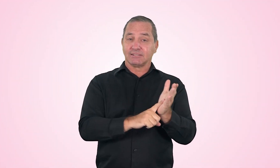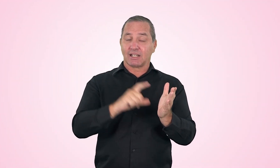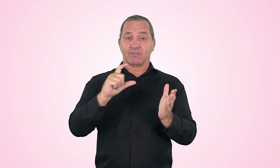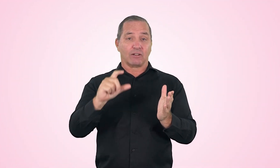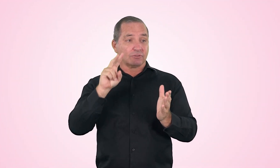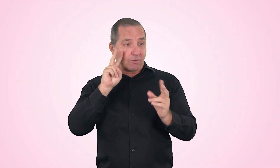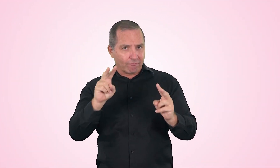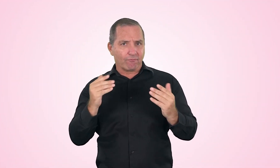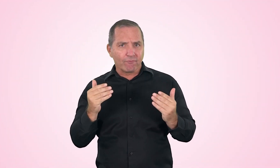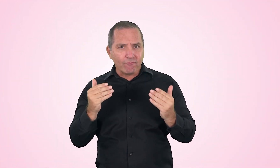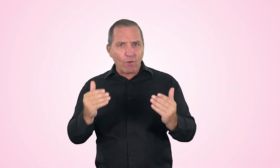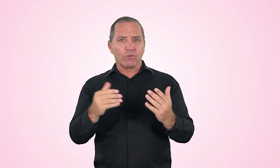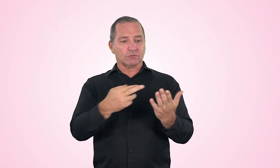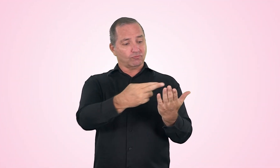The Legislative Council looks forward